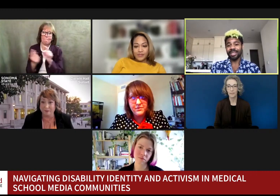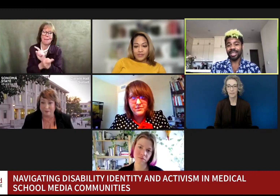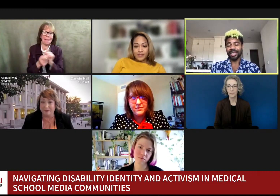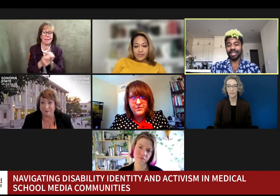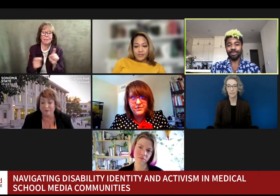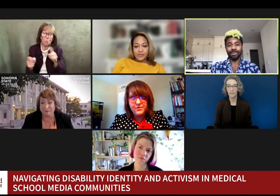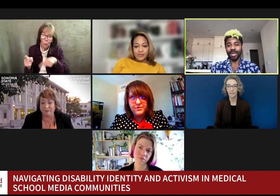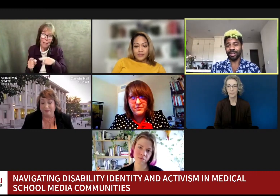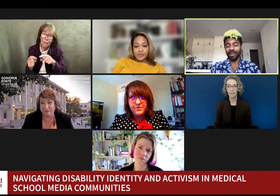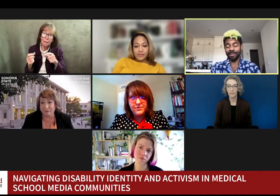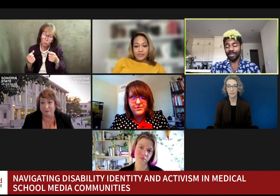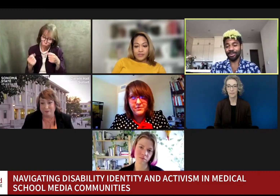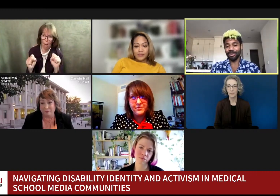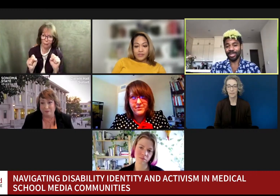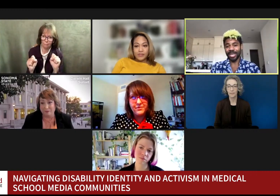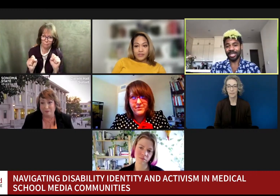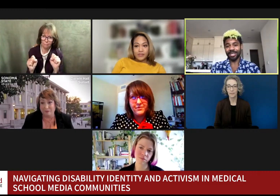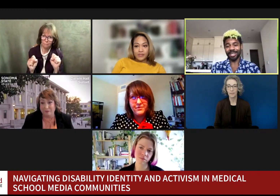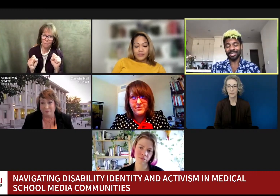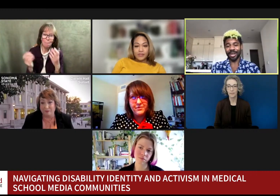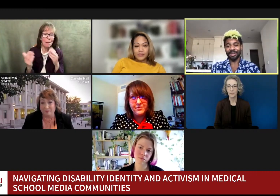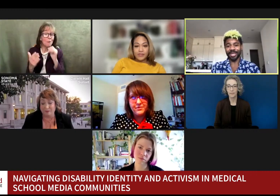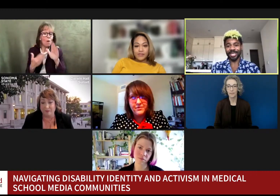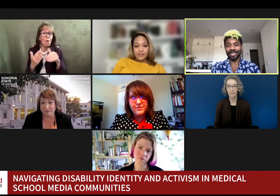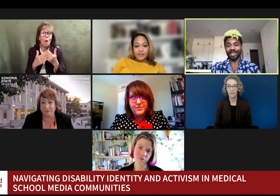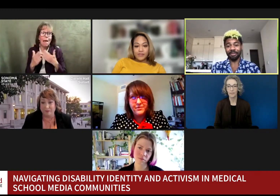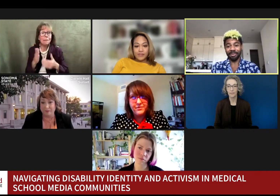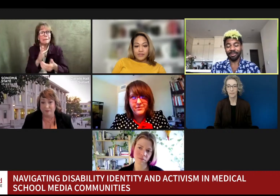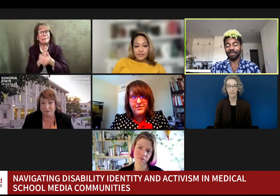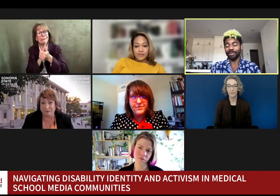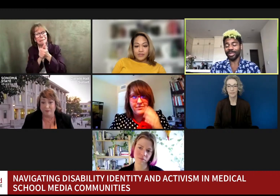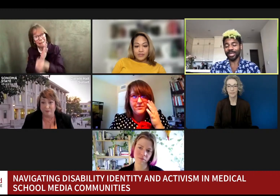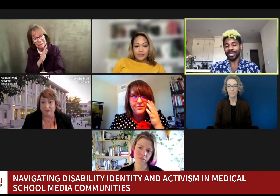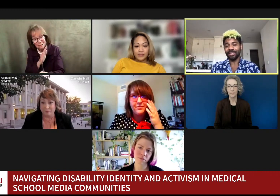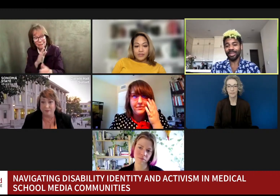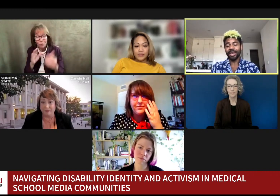And we might not all have the tools yet to try in the ways that are helpful or productive.